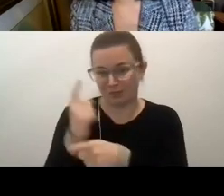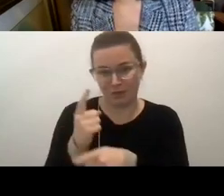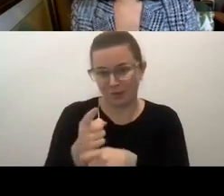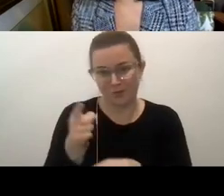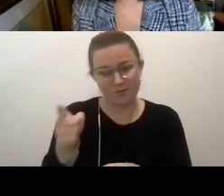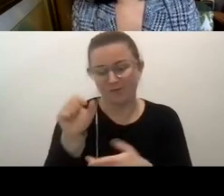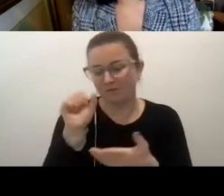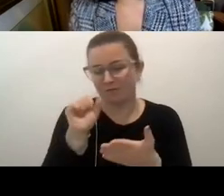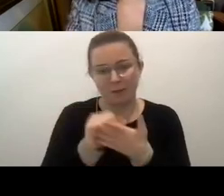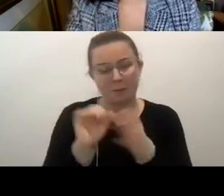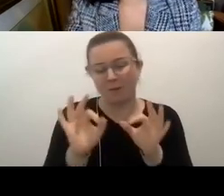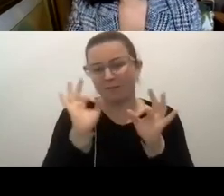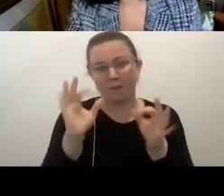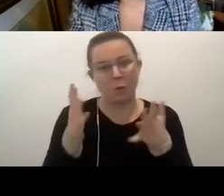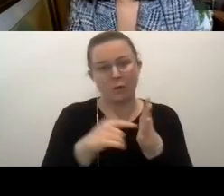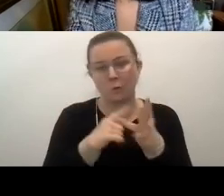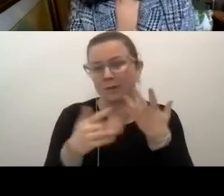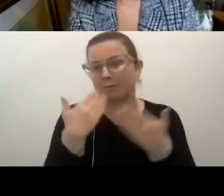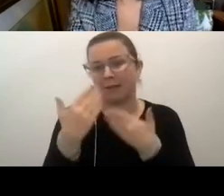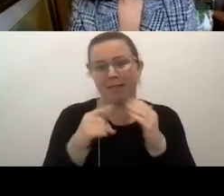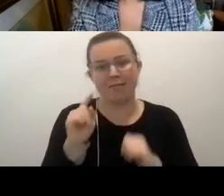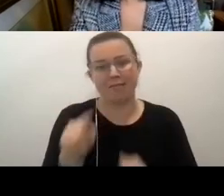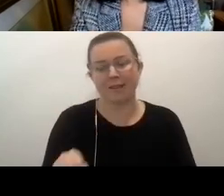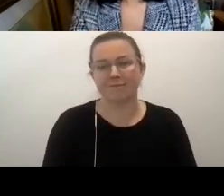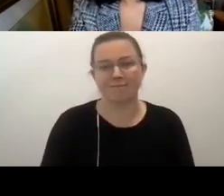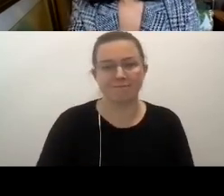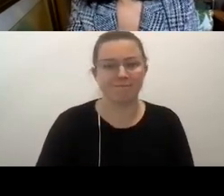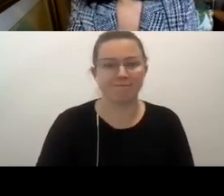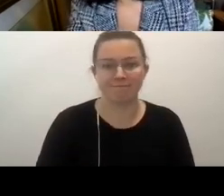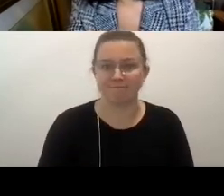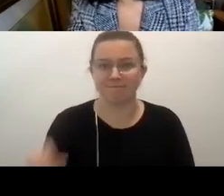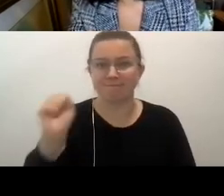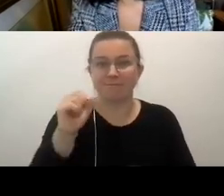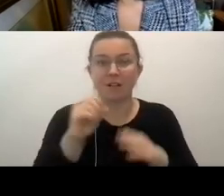the perfect way of explaining it, absolutely. Darren?